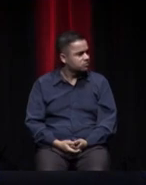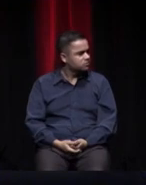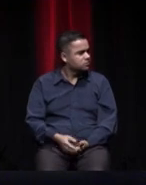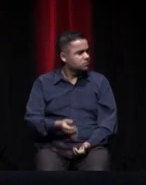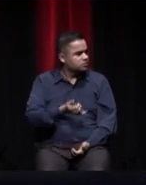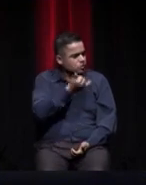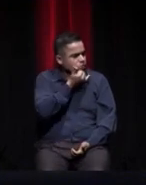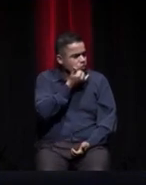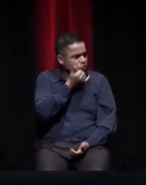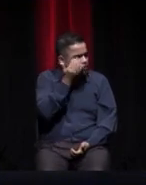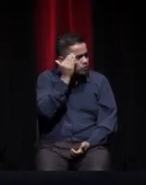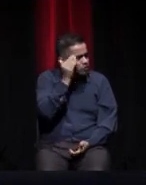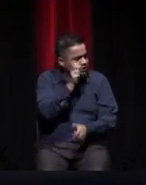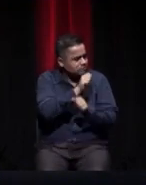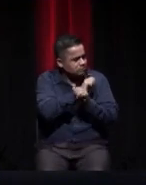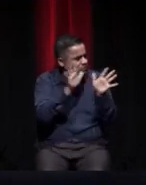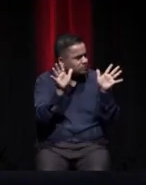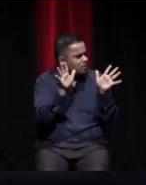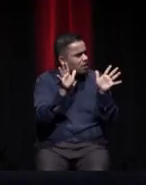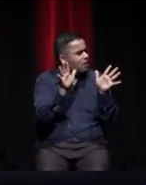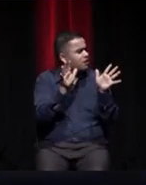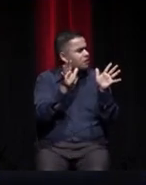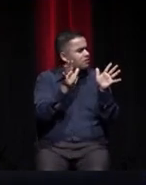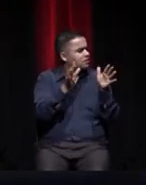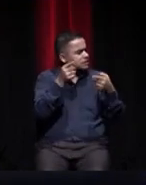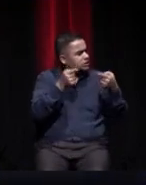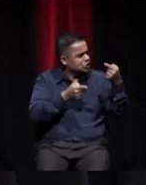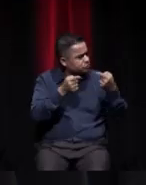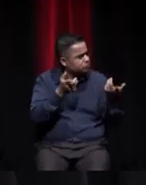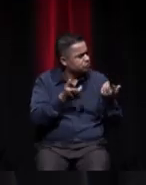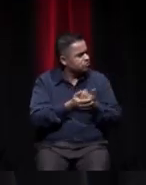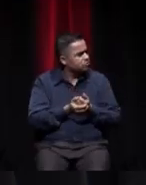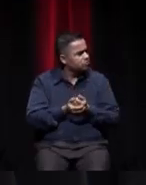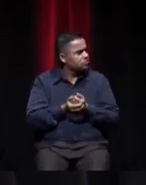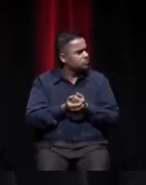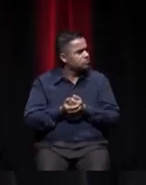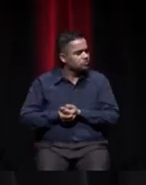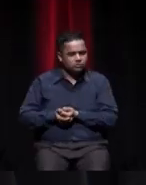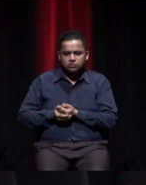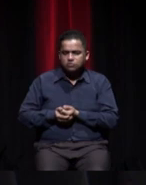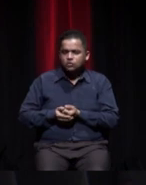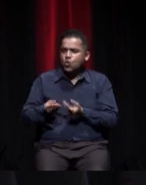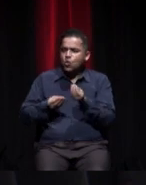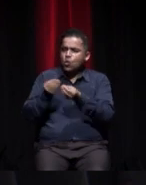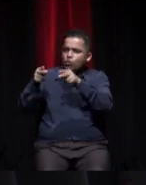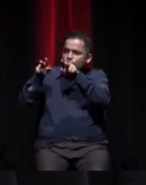I haven't grasped it. The dispute over the public space... Does reading the world through binary structures